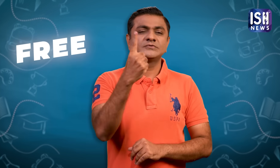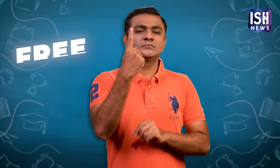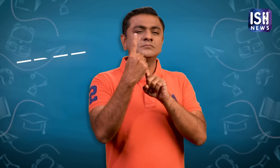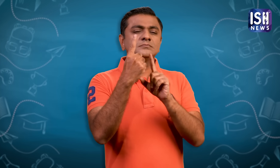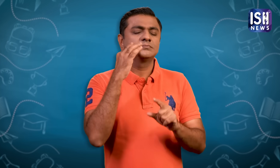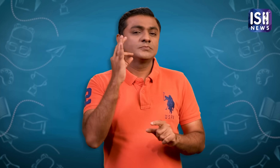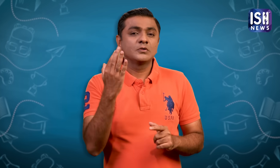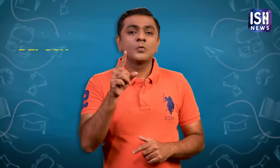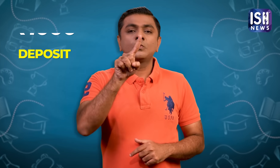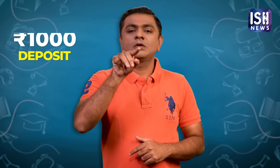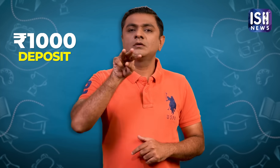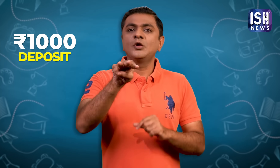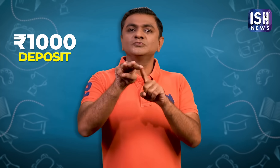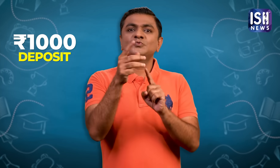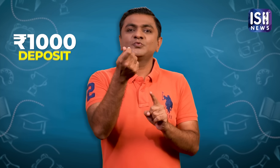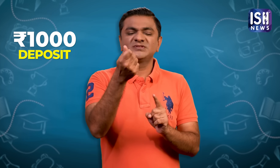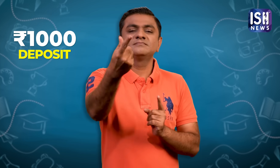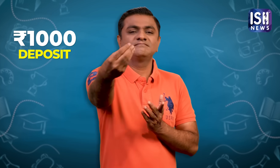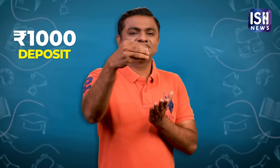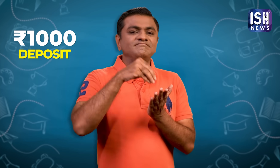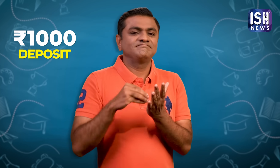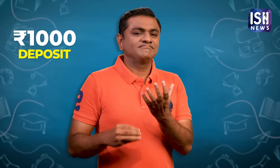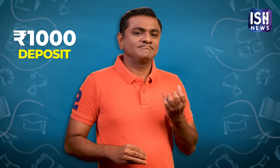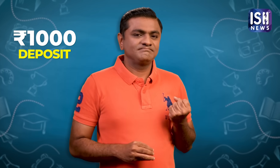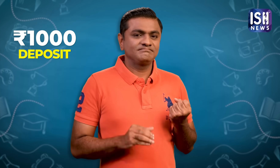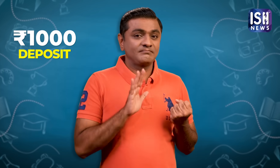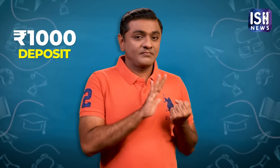But first, you have to deposit Rs. 1000.